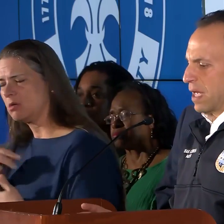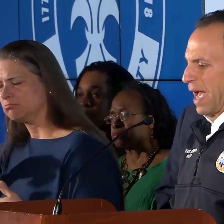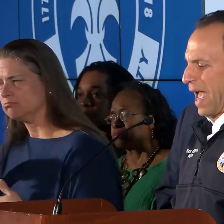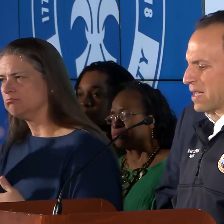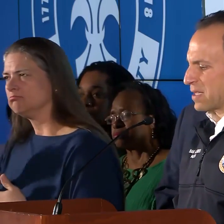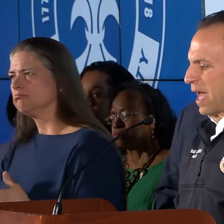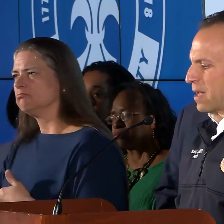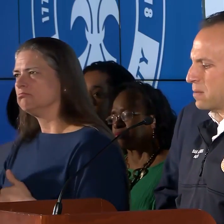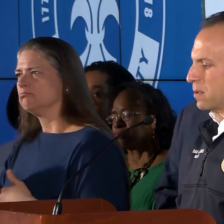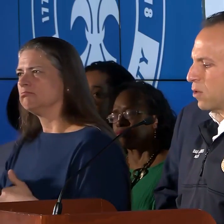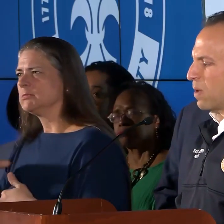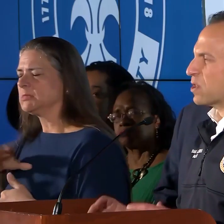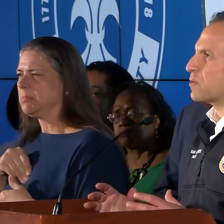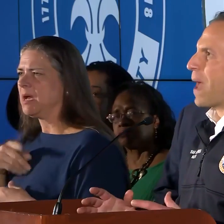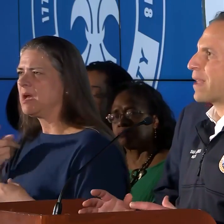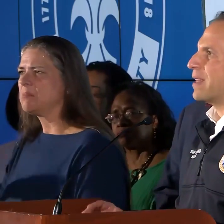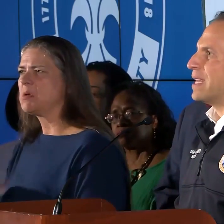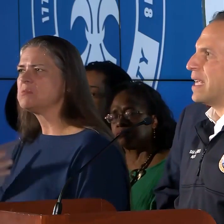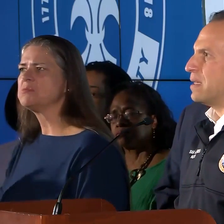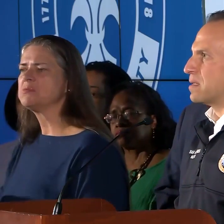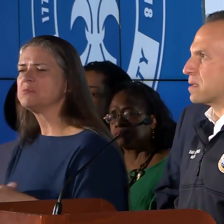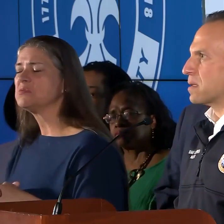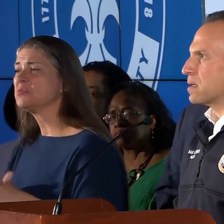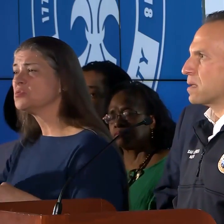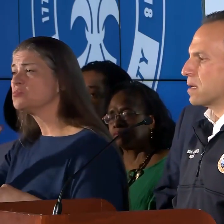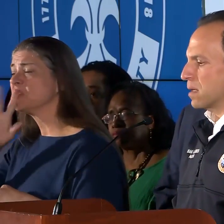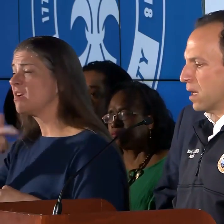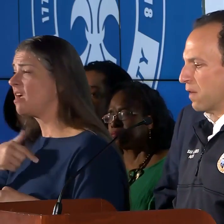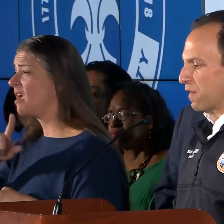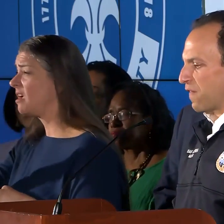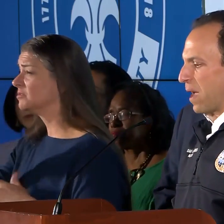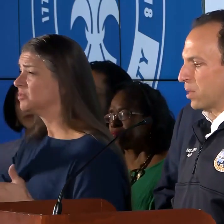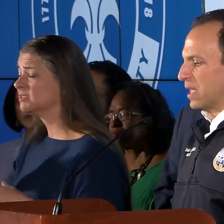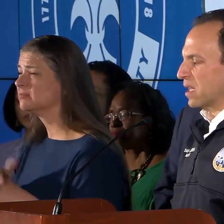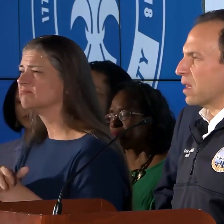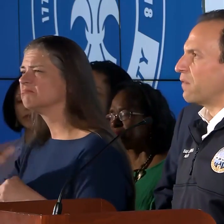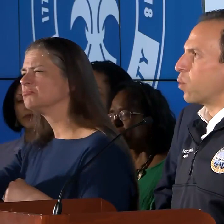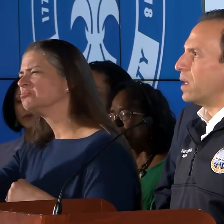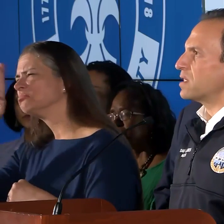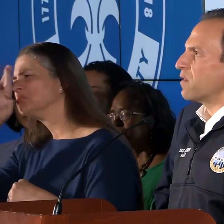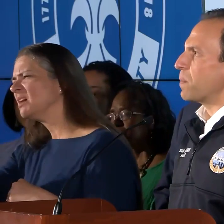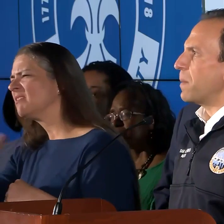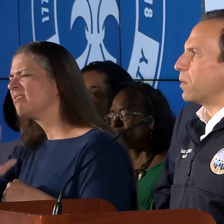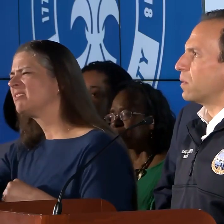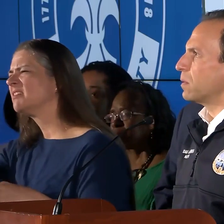I ask that we respect the needs of the families and loved ones of the people